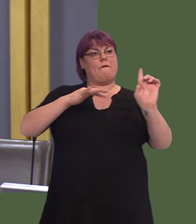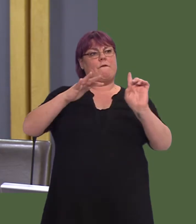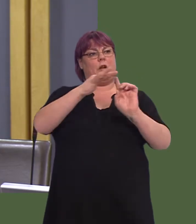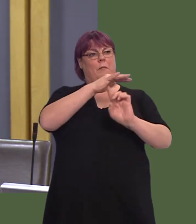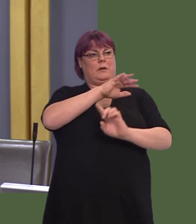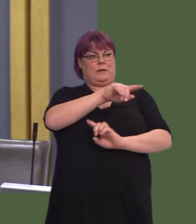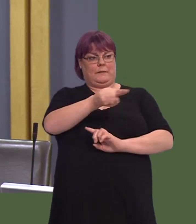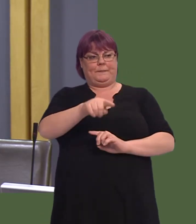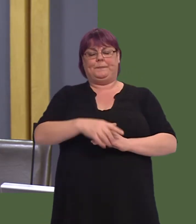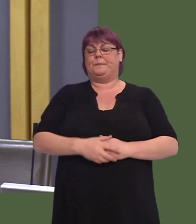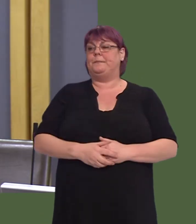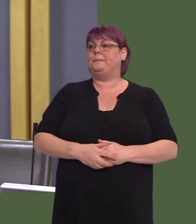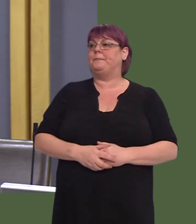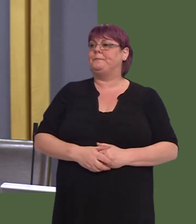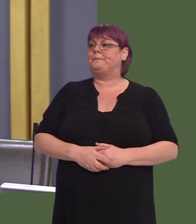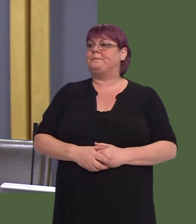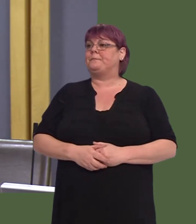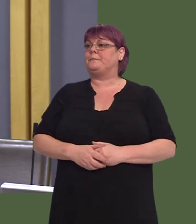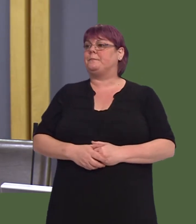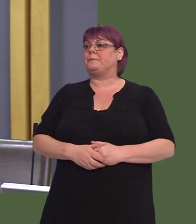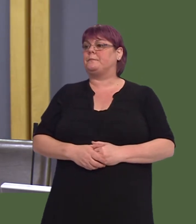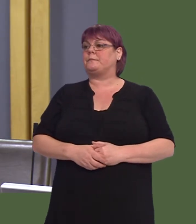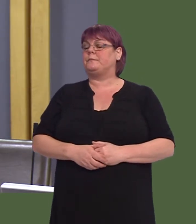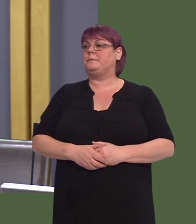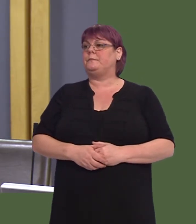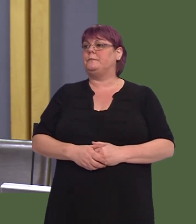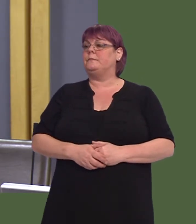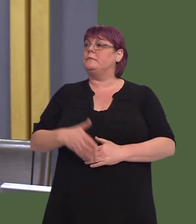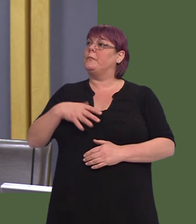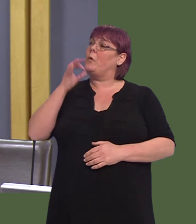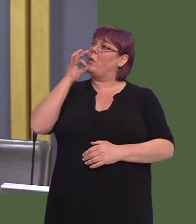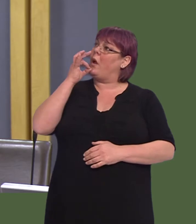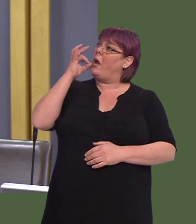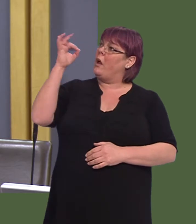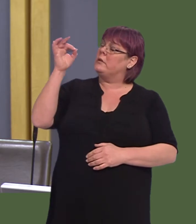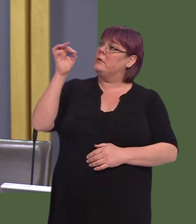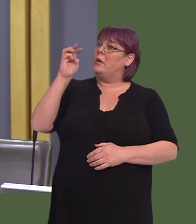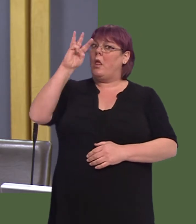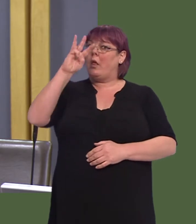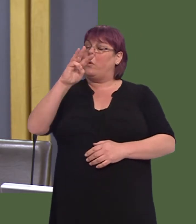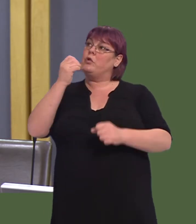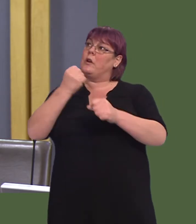So, I ask you, First Minister: what steps is the Welsh Government taking to promote